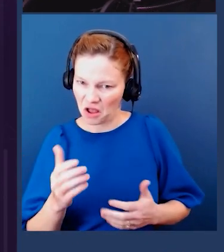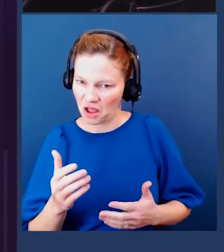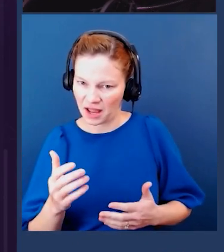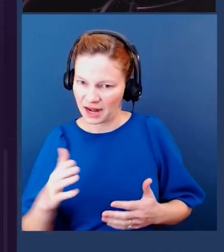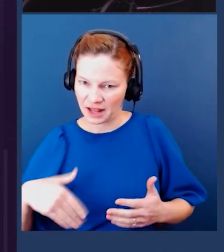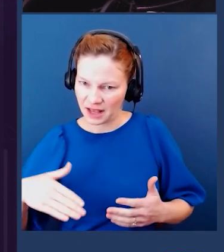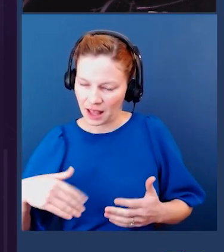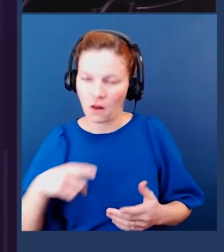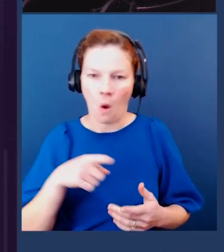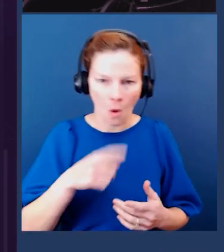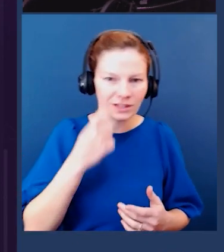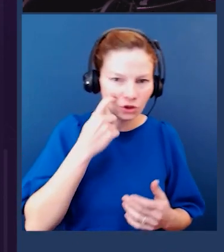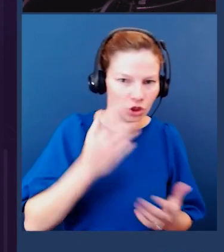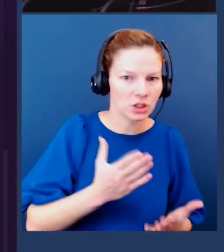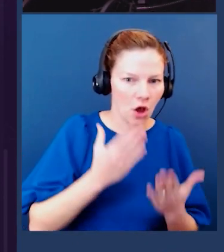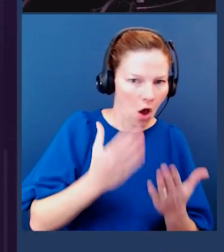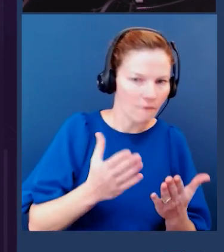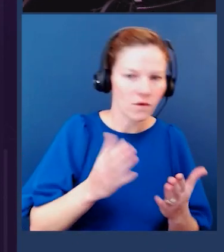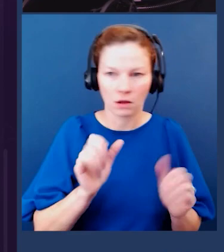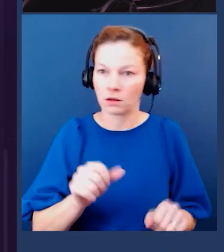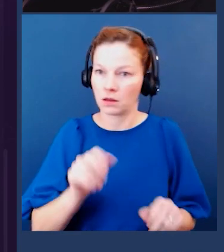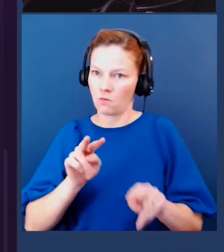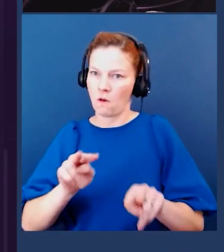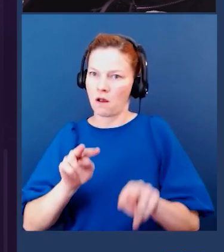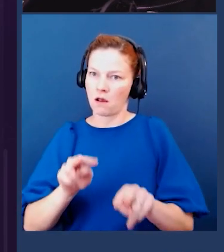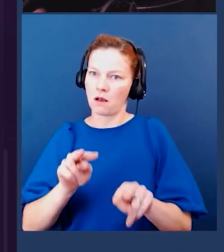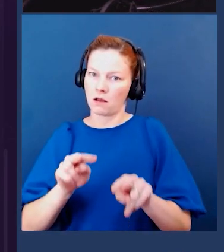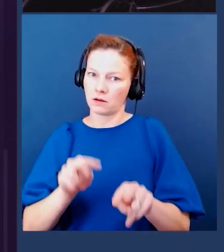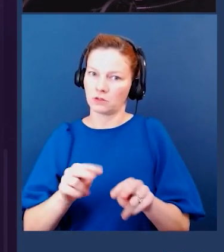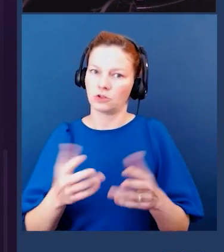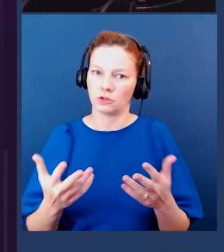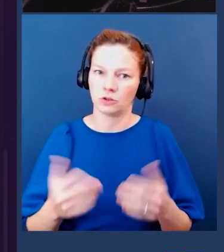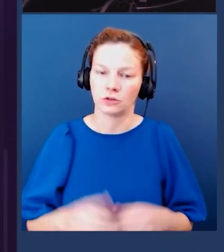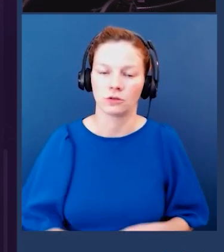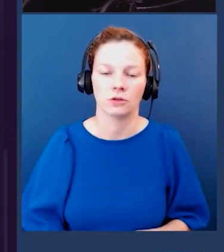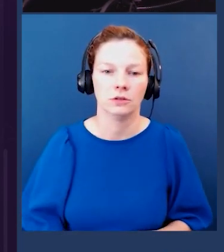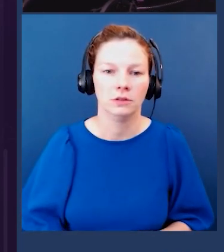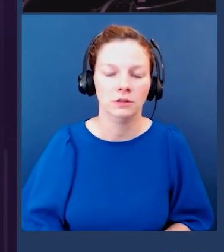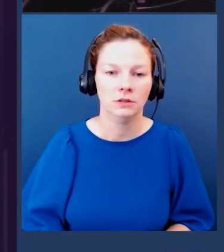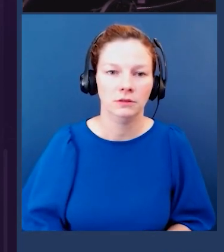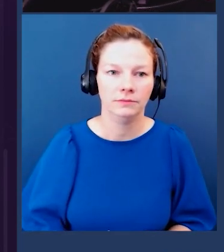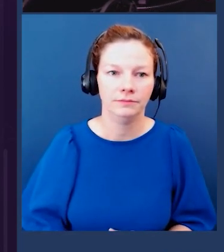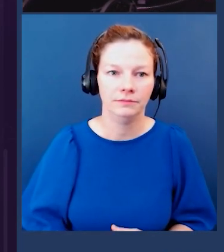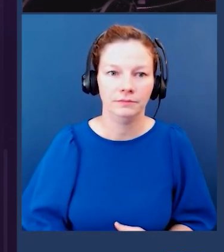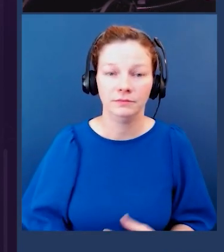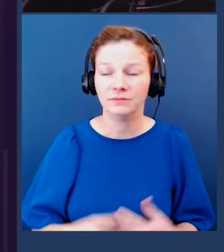Now, I mean, I'm really out of breath. I haven't even started to talk about the analytics